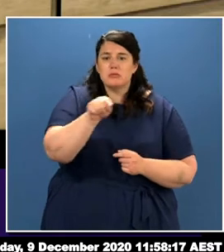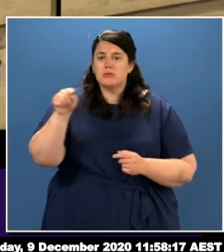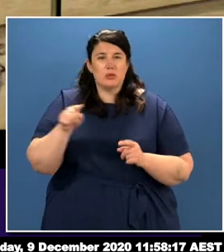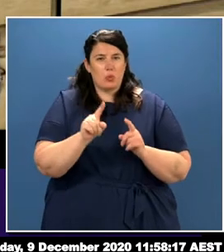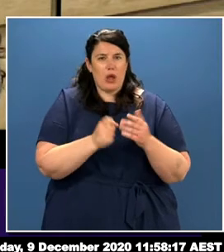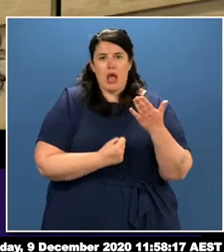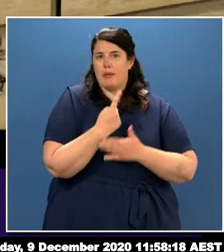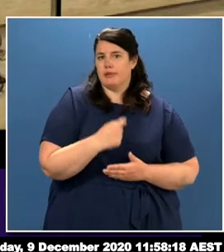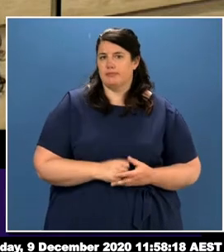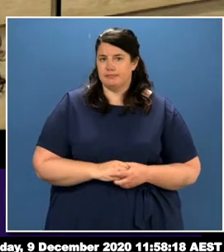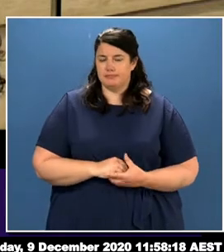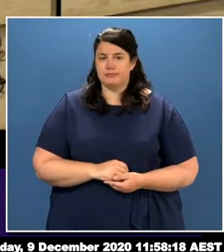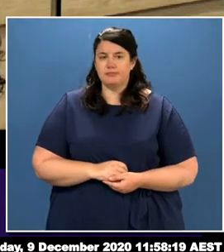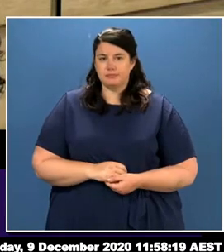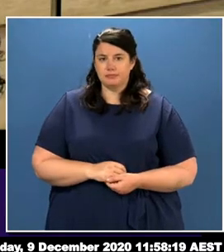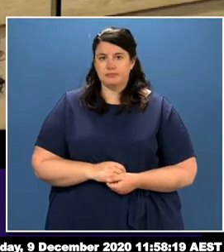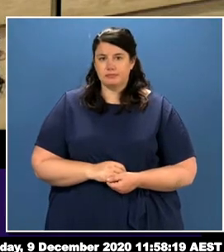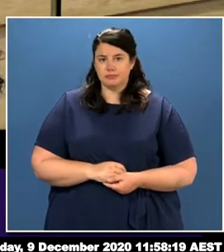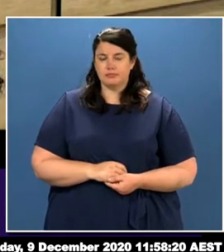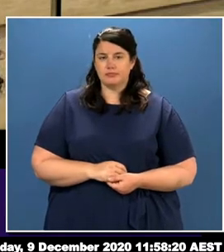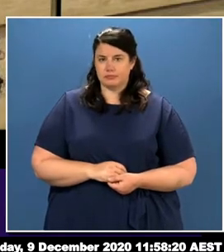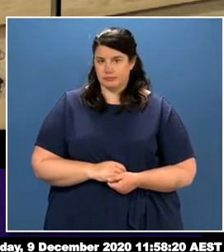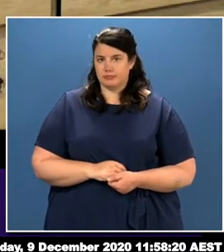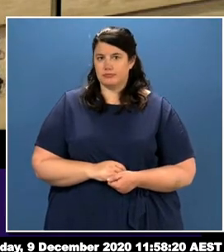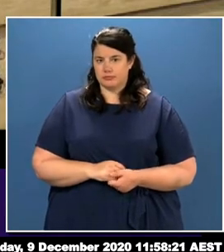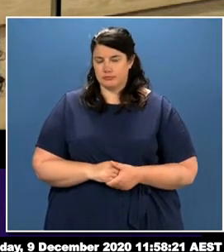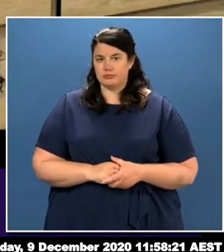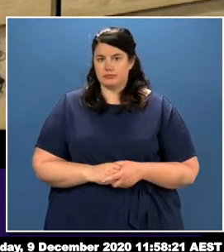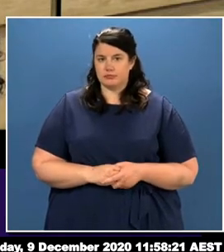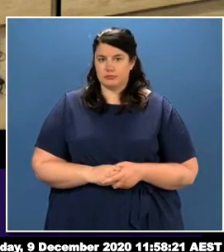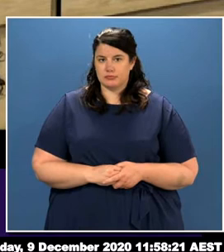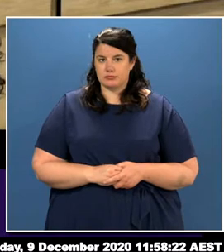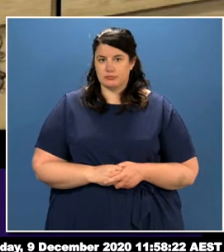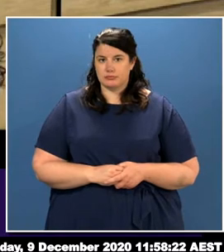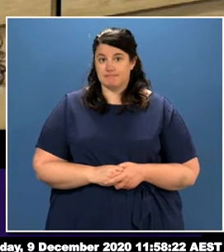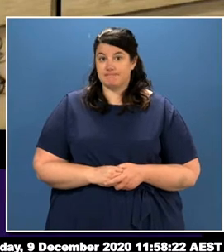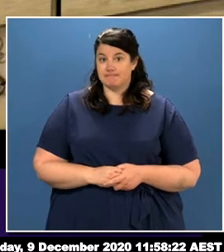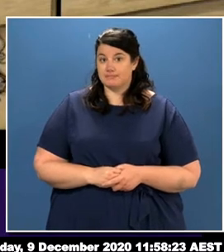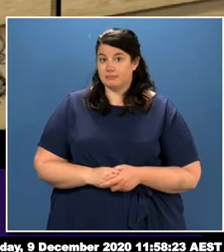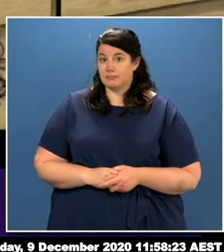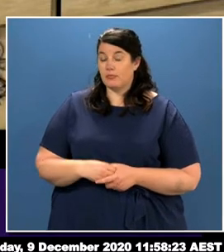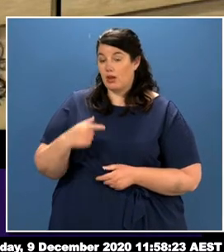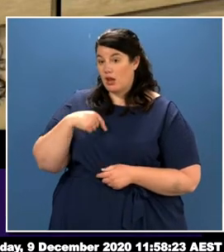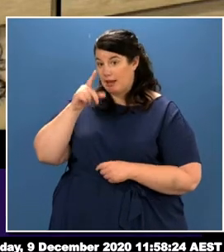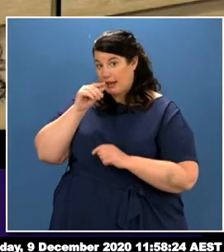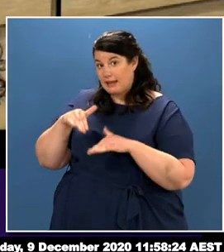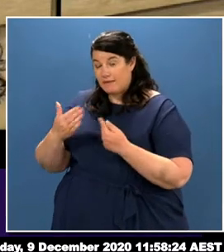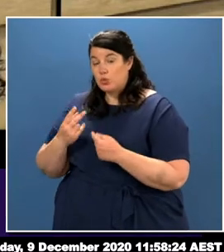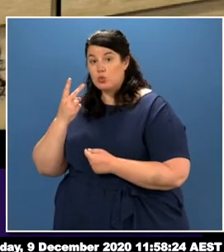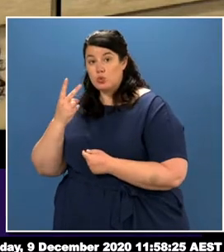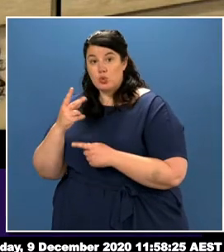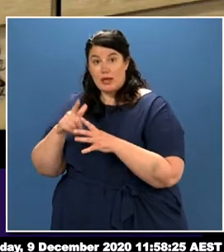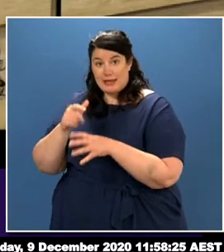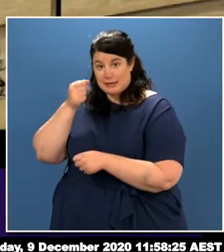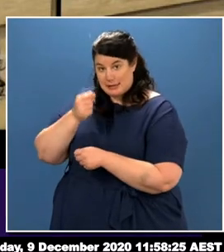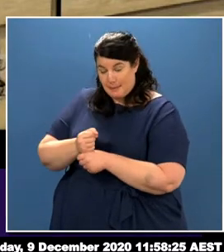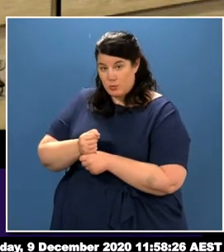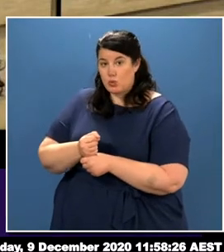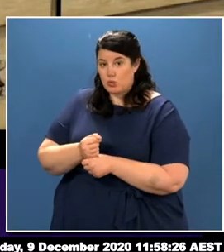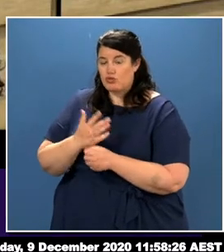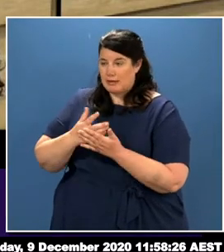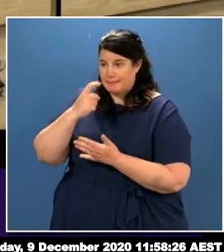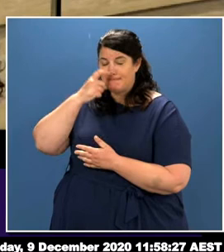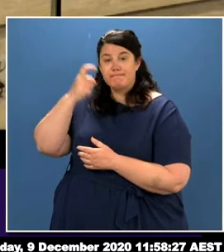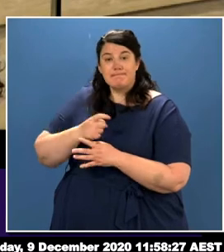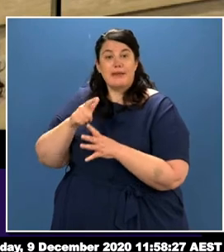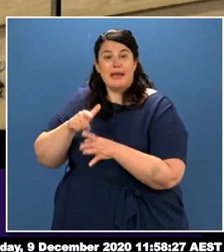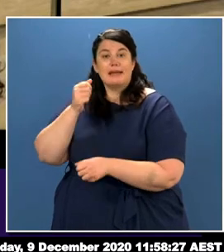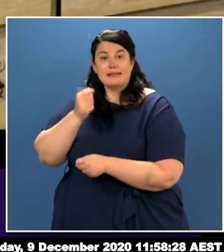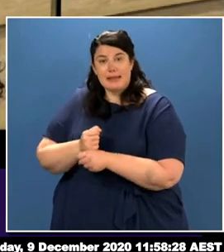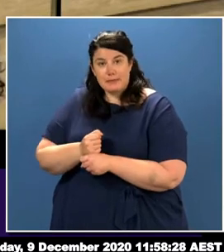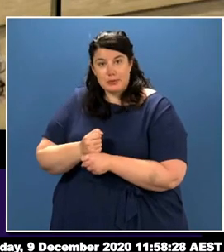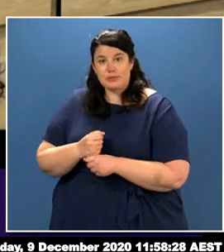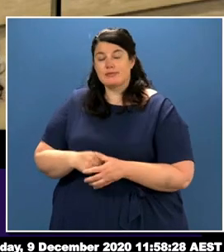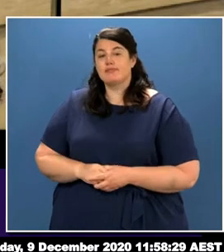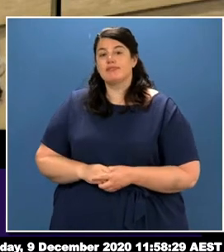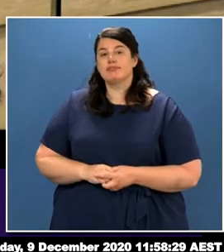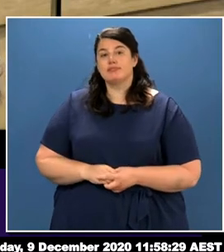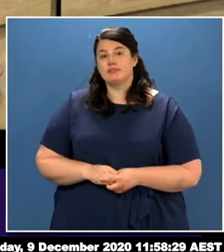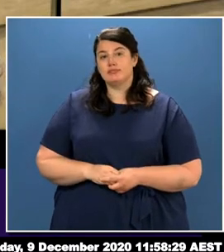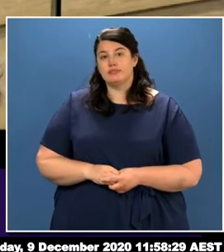I can give you two extreme examples, and I can give you two life